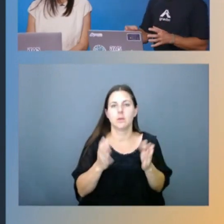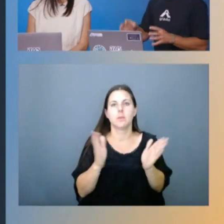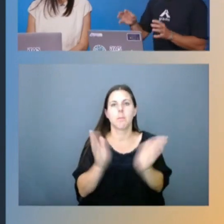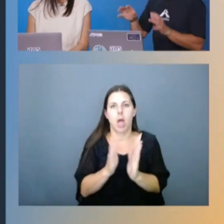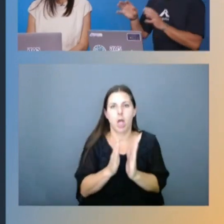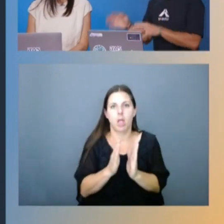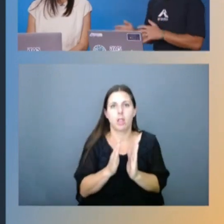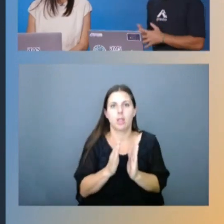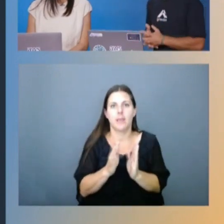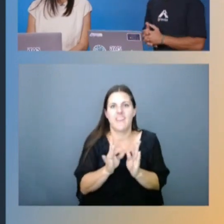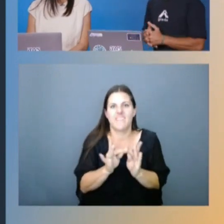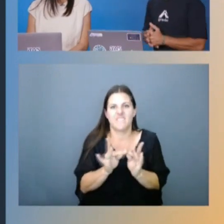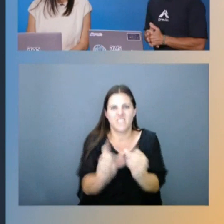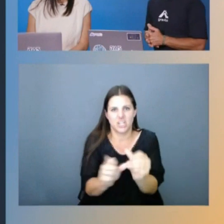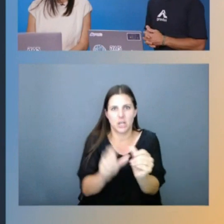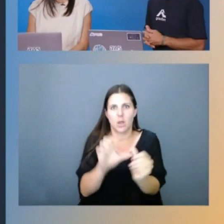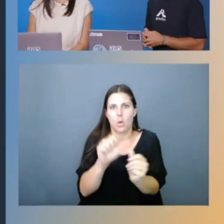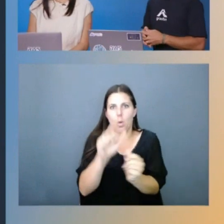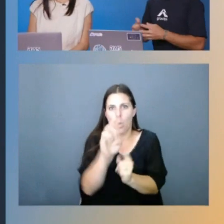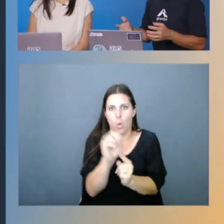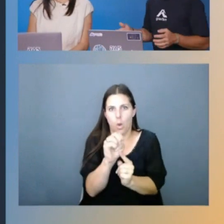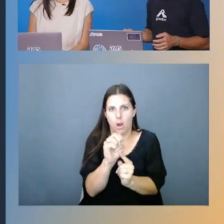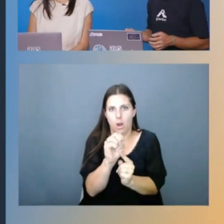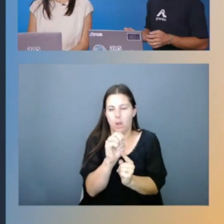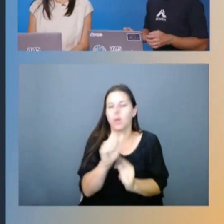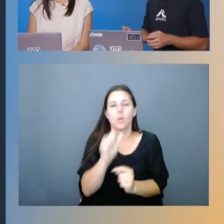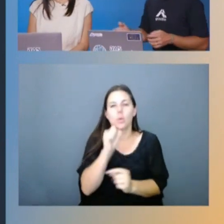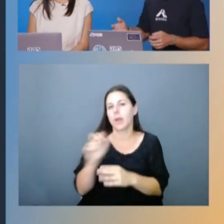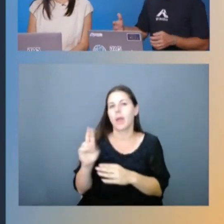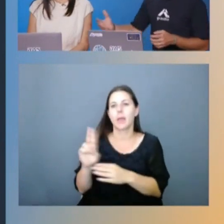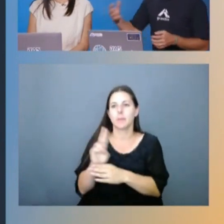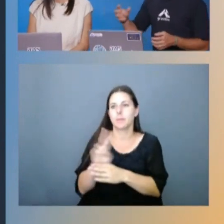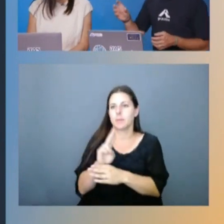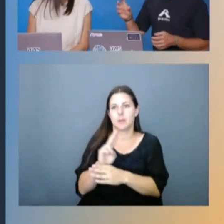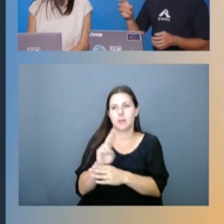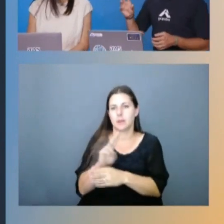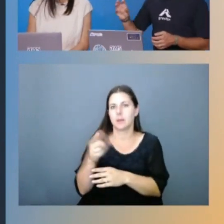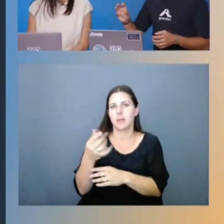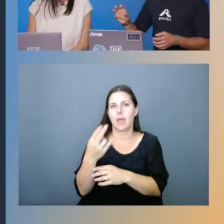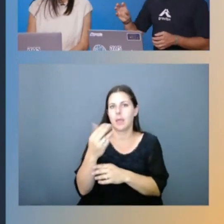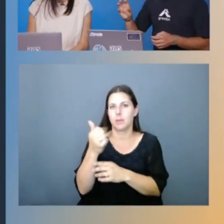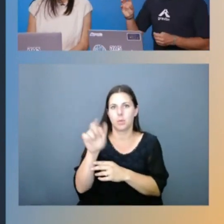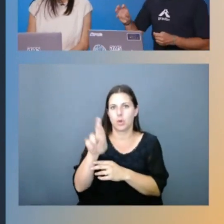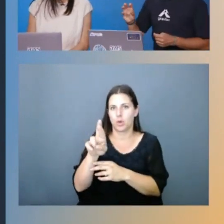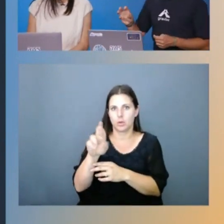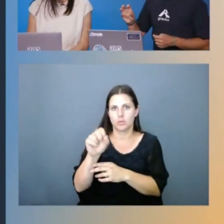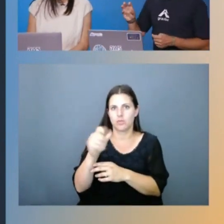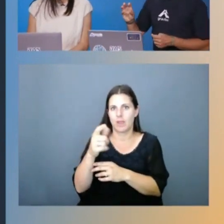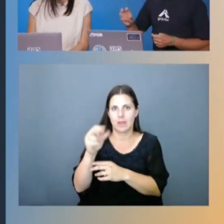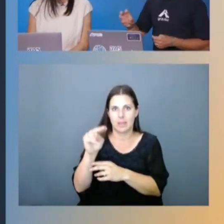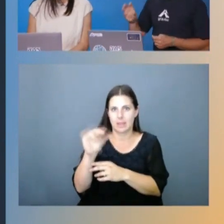that are not implementing hyperthreading, so it gives us those really capable small cores